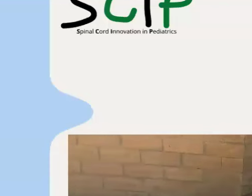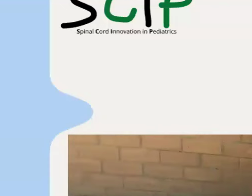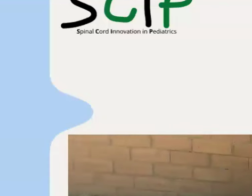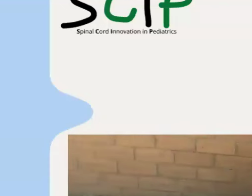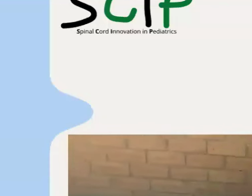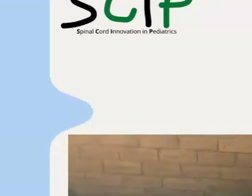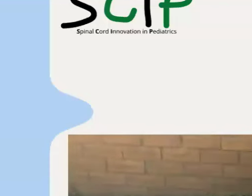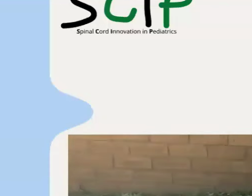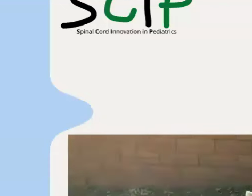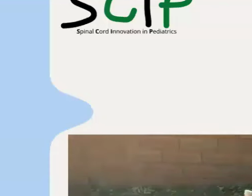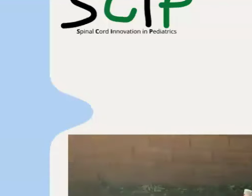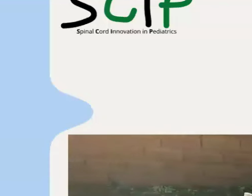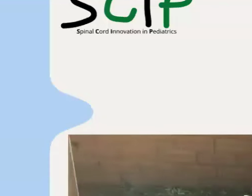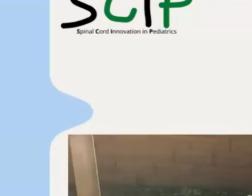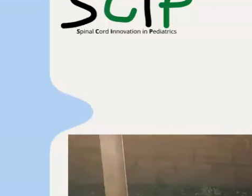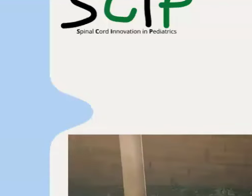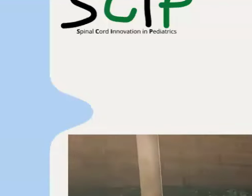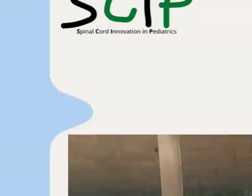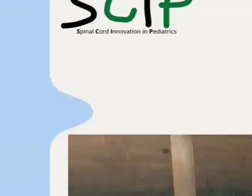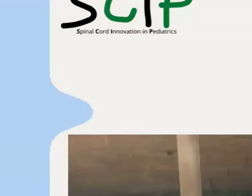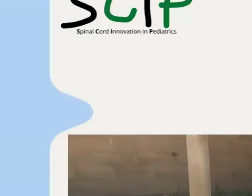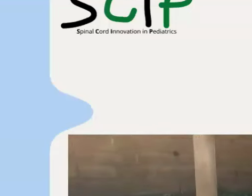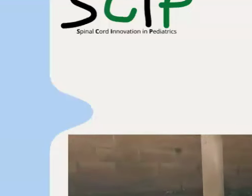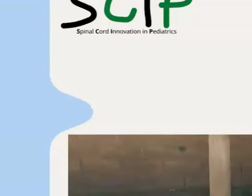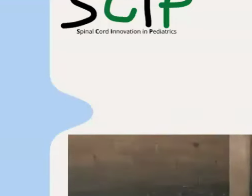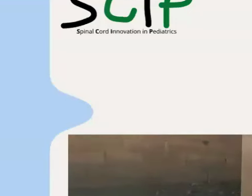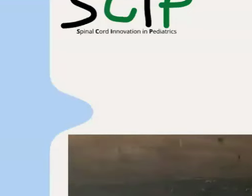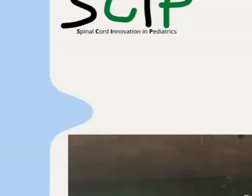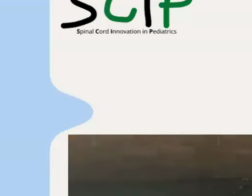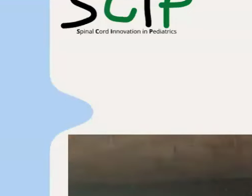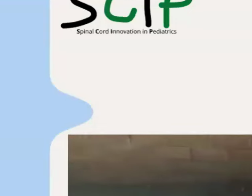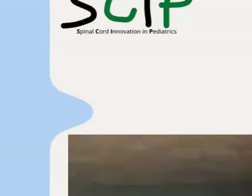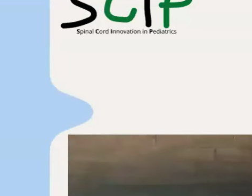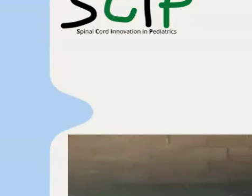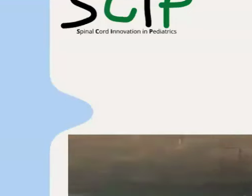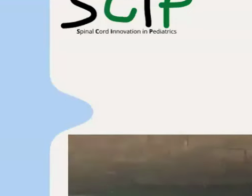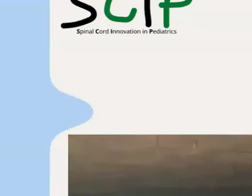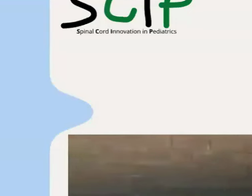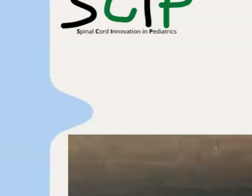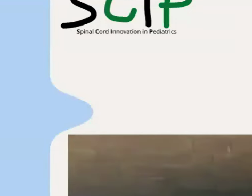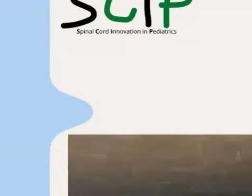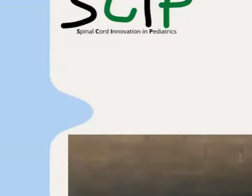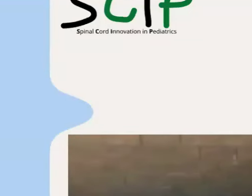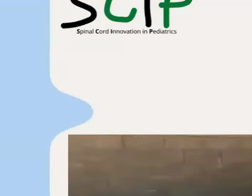one hour a day, twice a week for a period of about 16 weeks. This is him at his home in the absence of active neuromodulation,